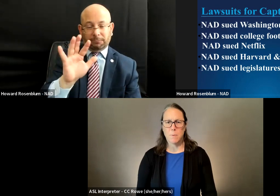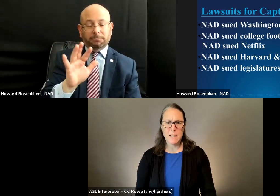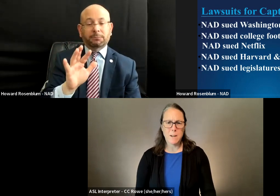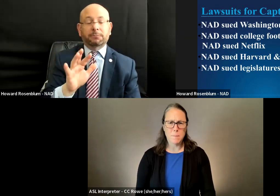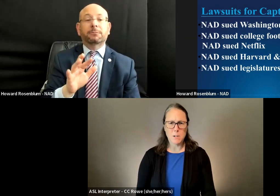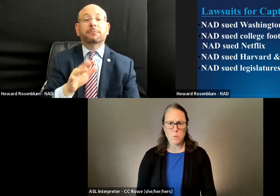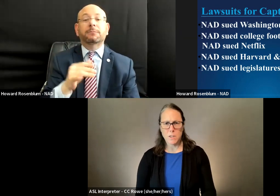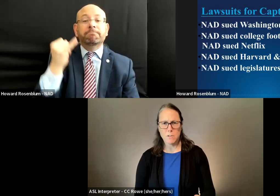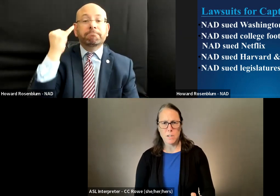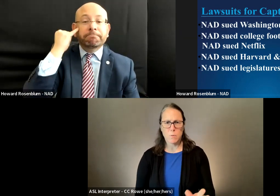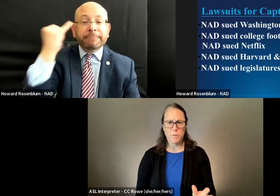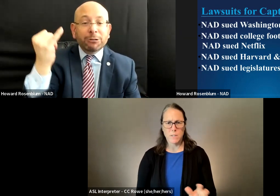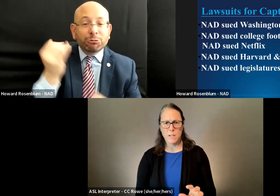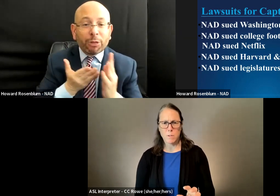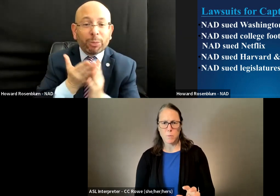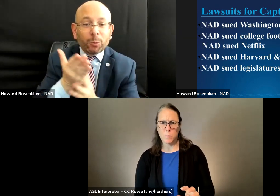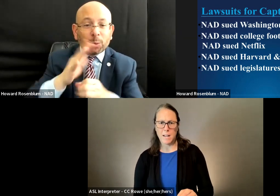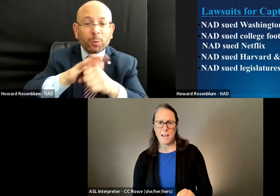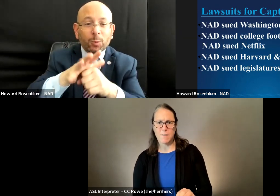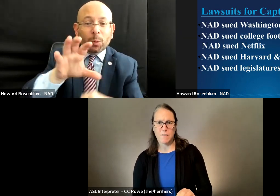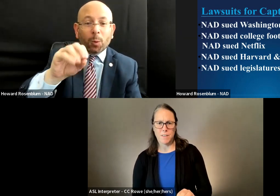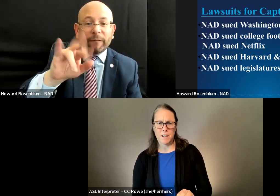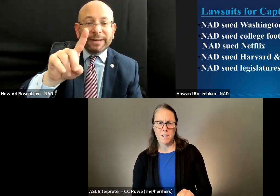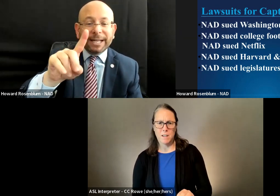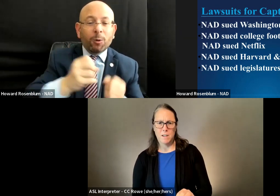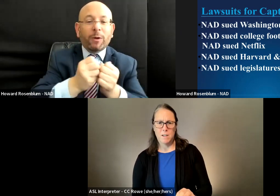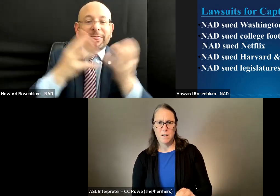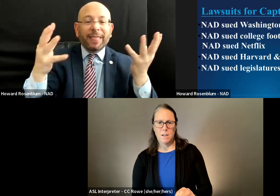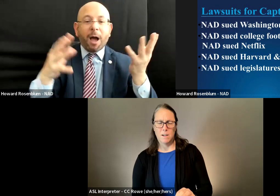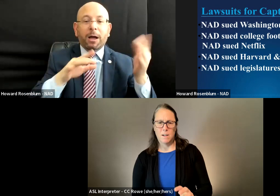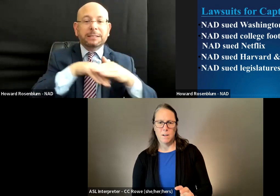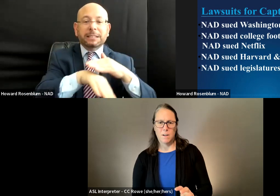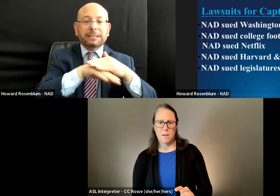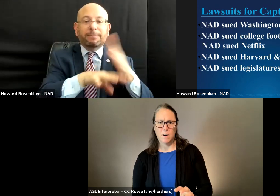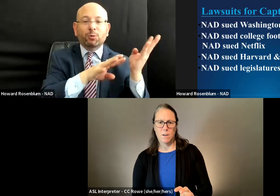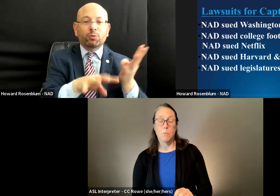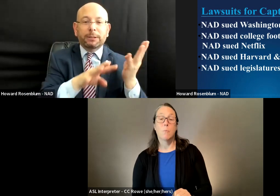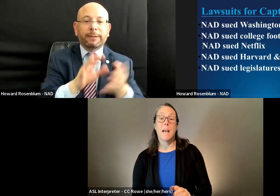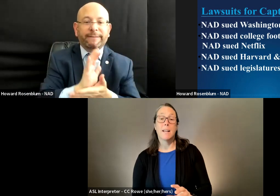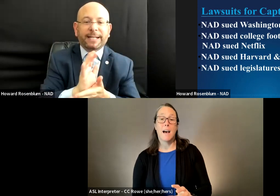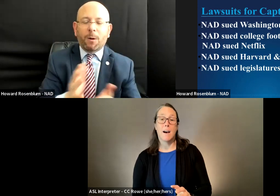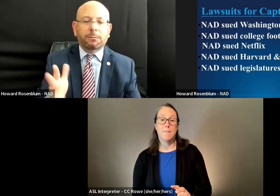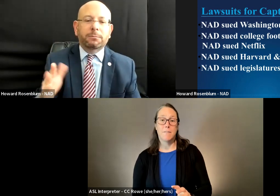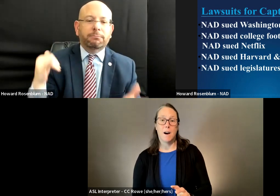today provide captioning but we did make concessions on what did or did not but we said it was about